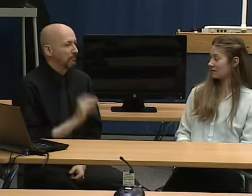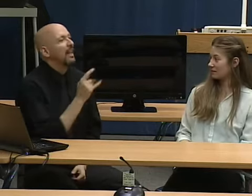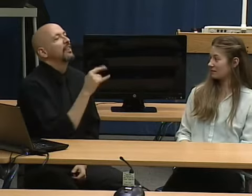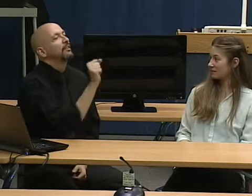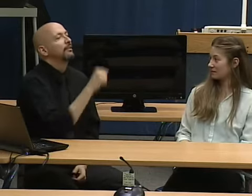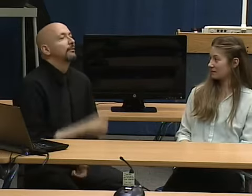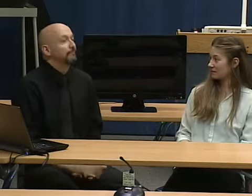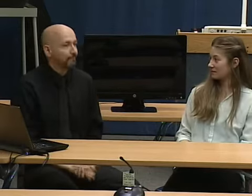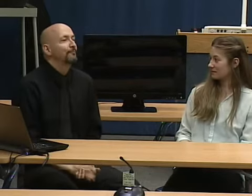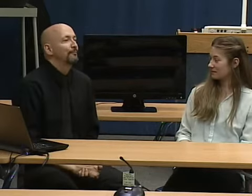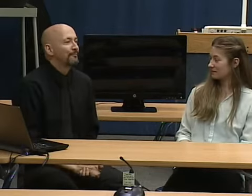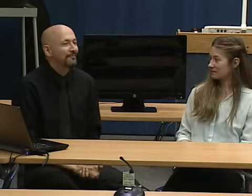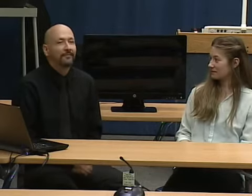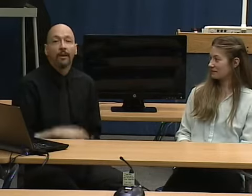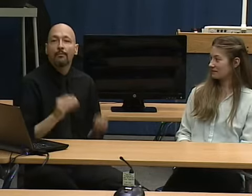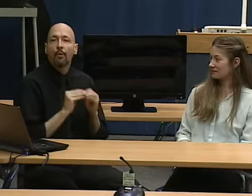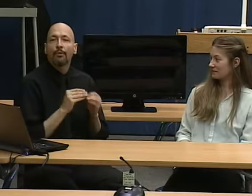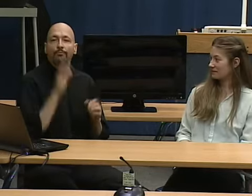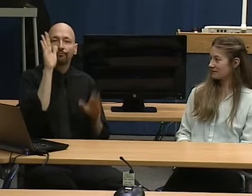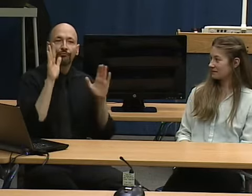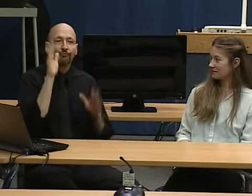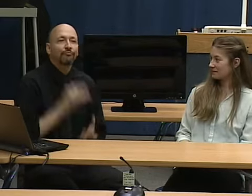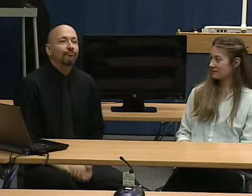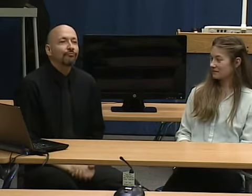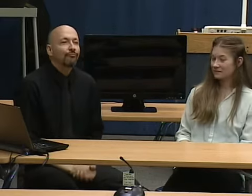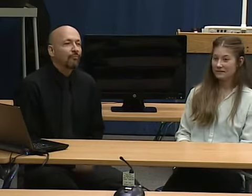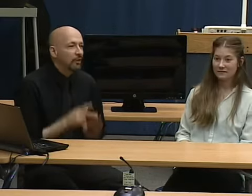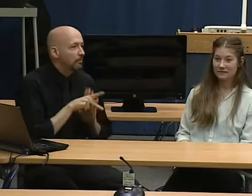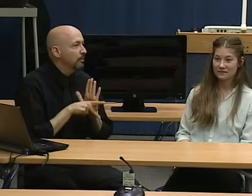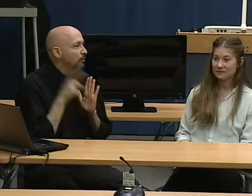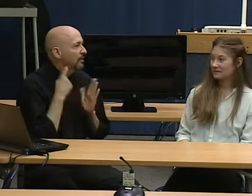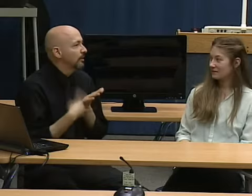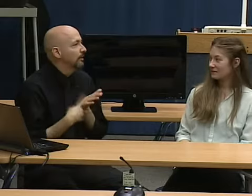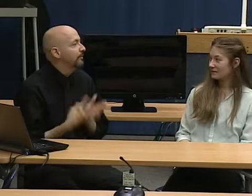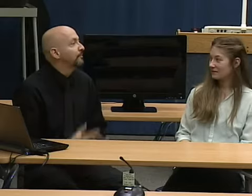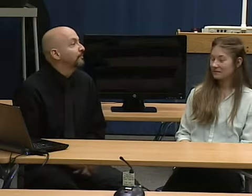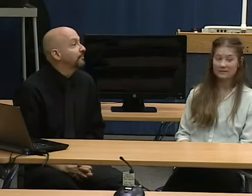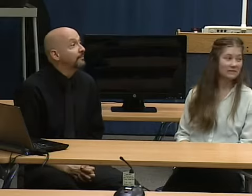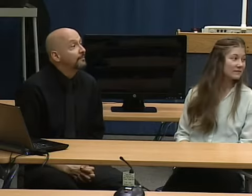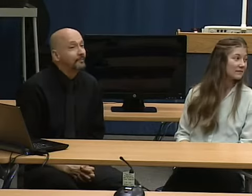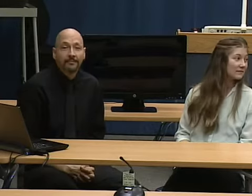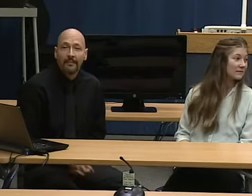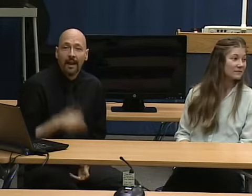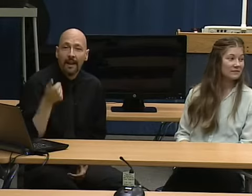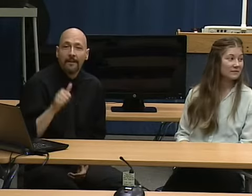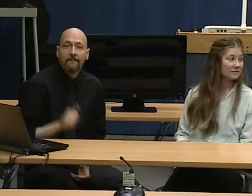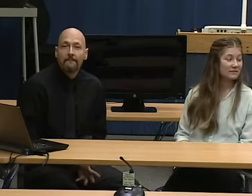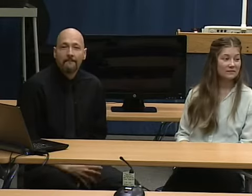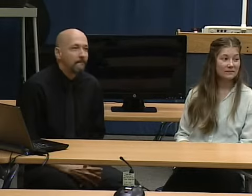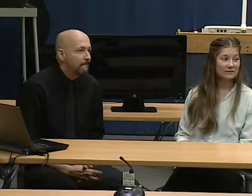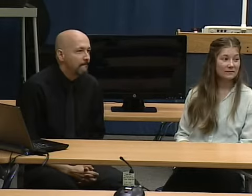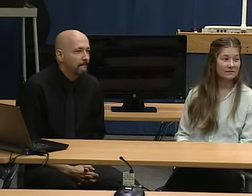Meta--yes. More? Raise your hand What principles have we discussed? Any of them.